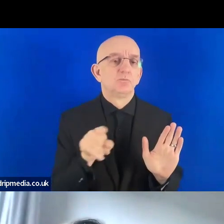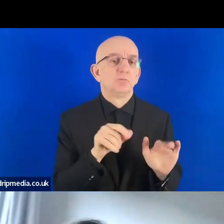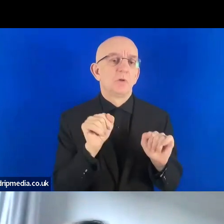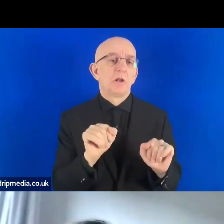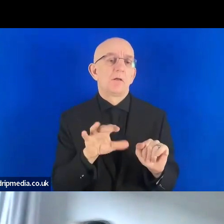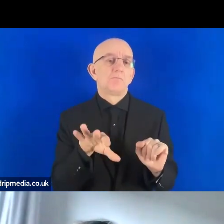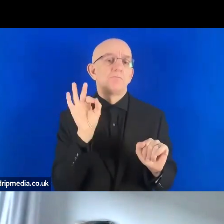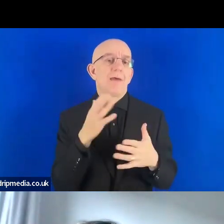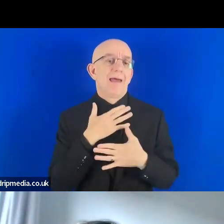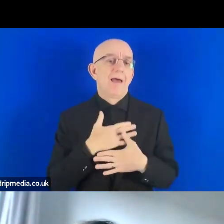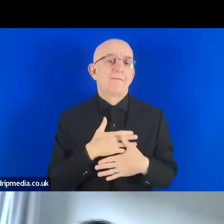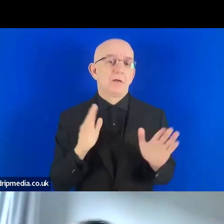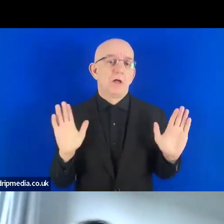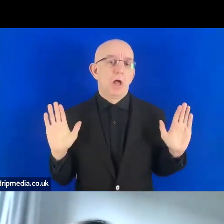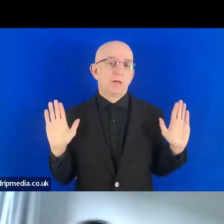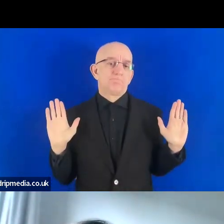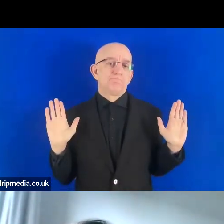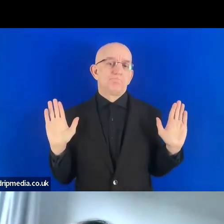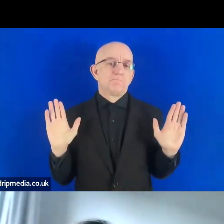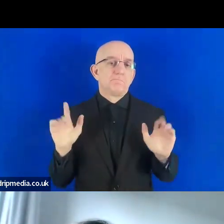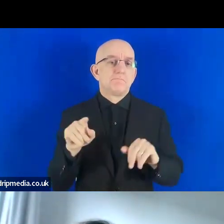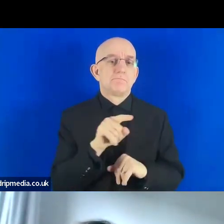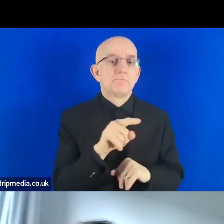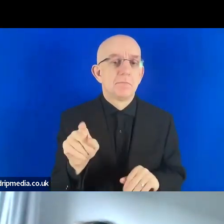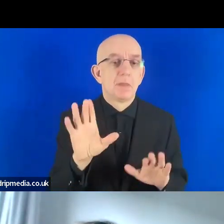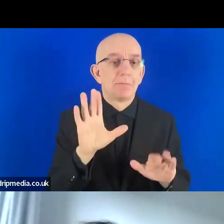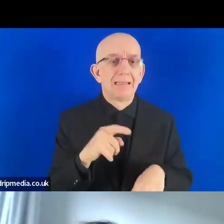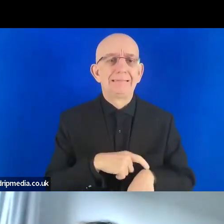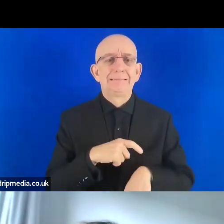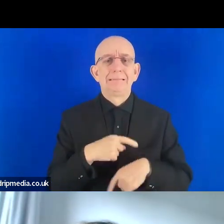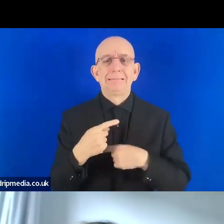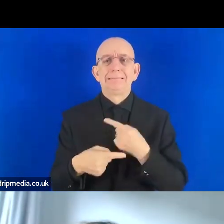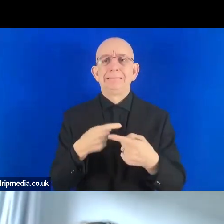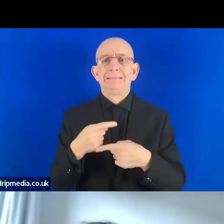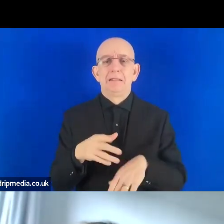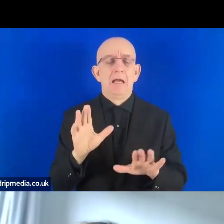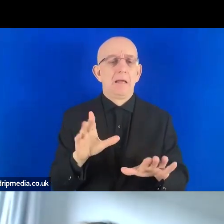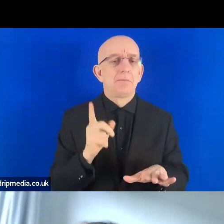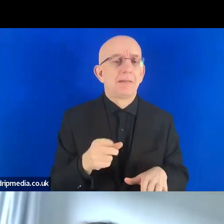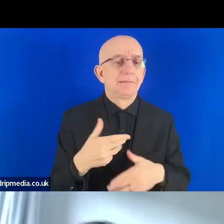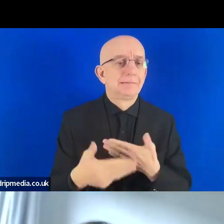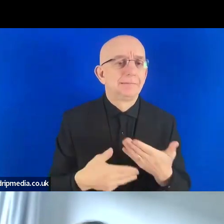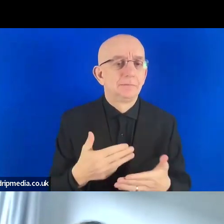For for lost or damaged luggage or a wheelchair. What are we doing? Gopichand?